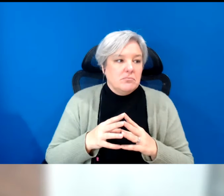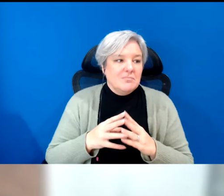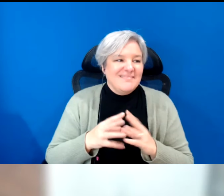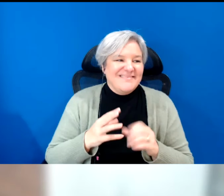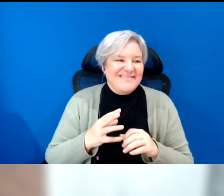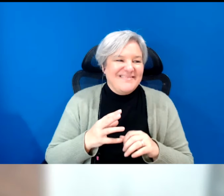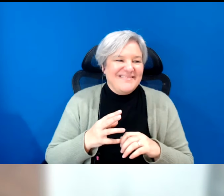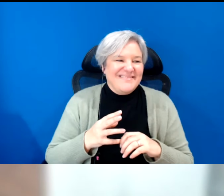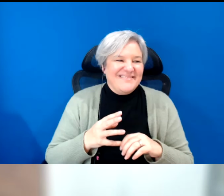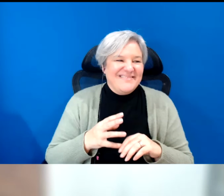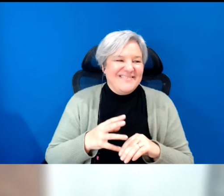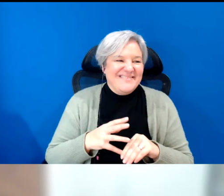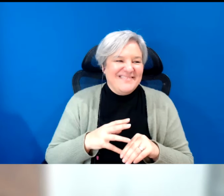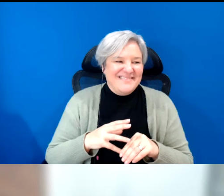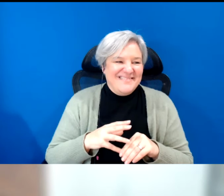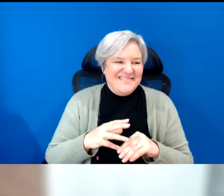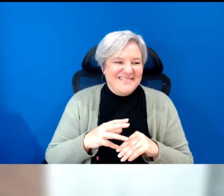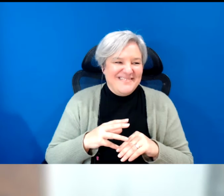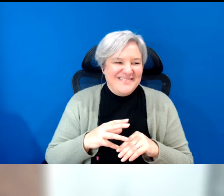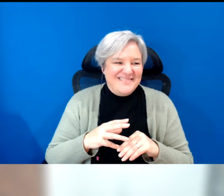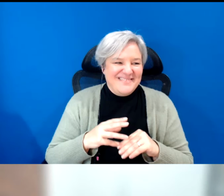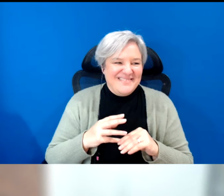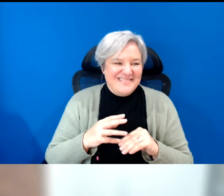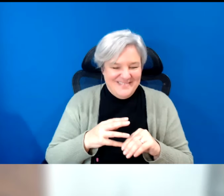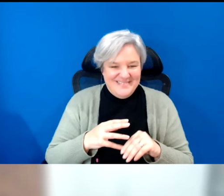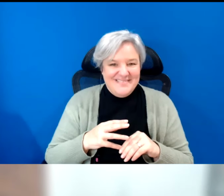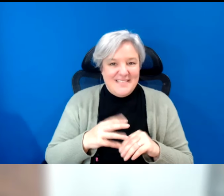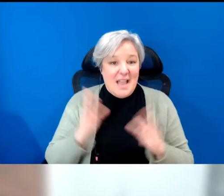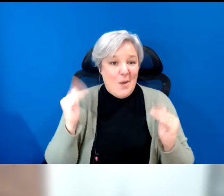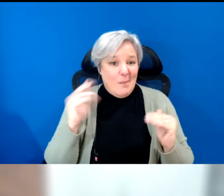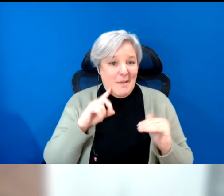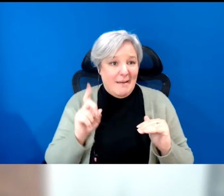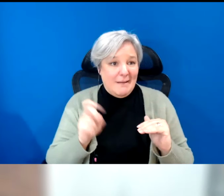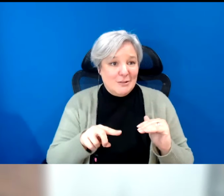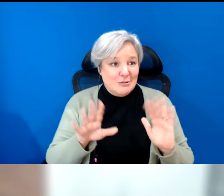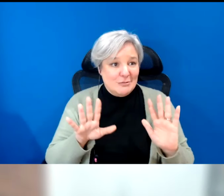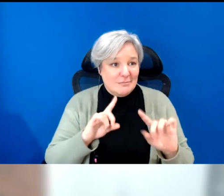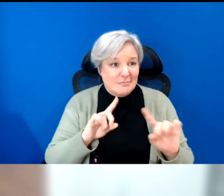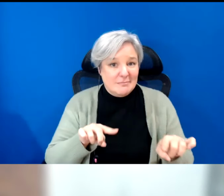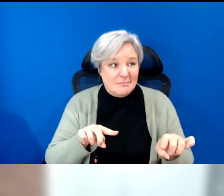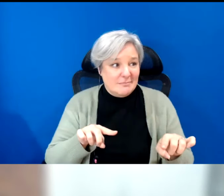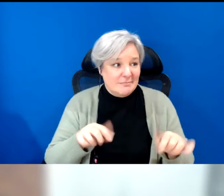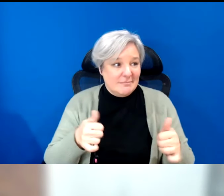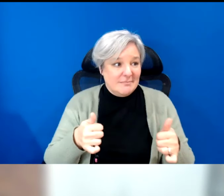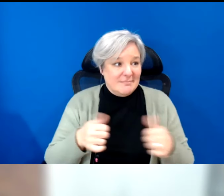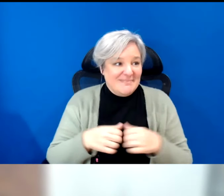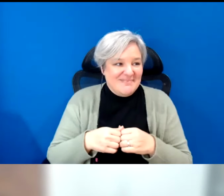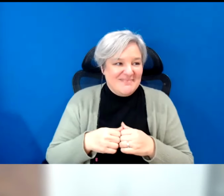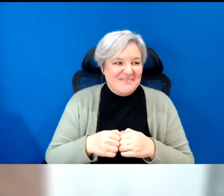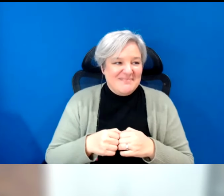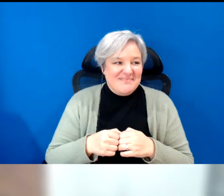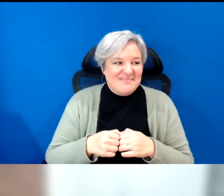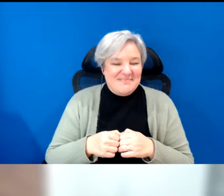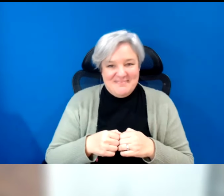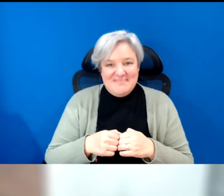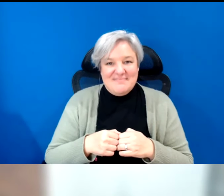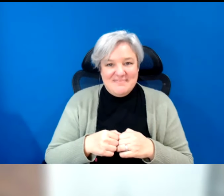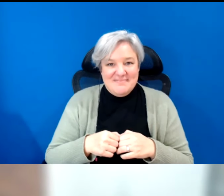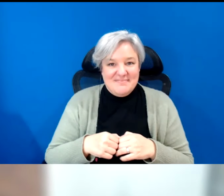I hope that answers the question.